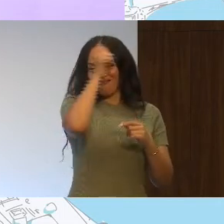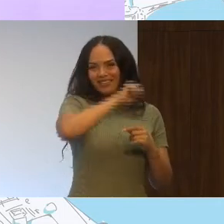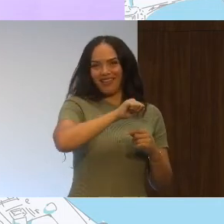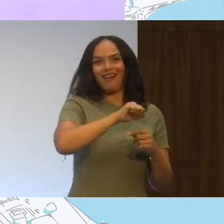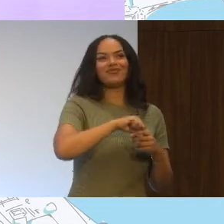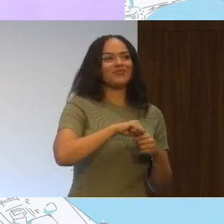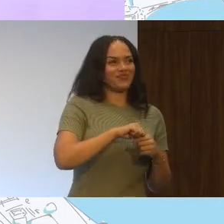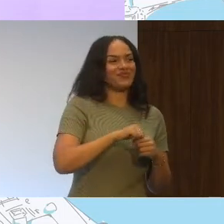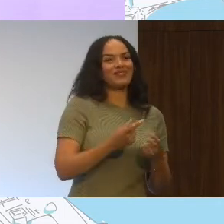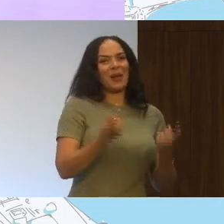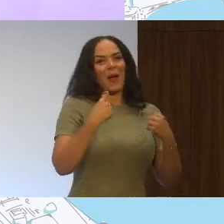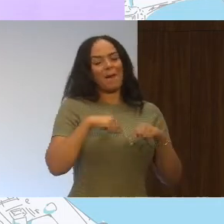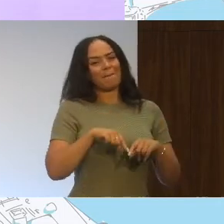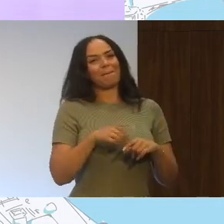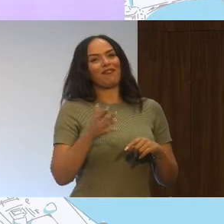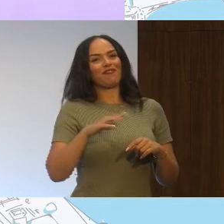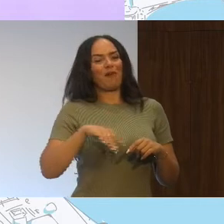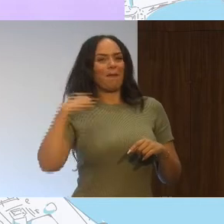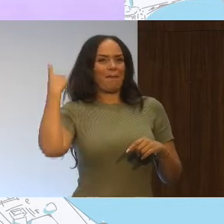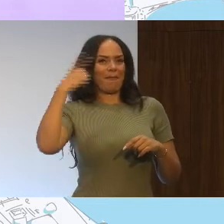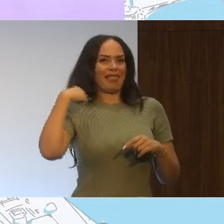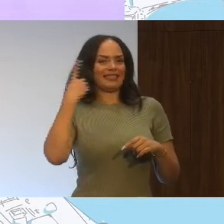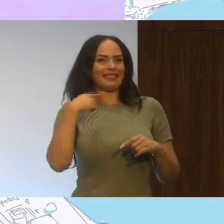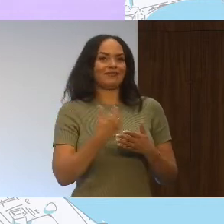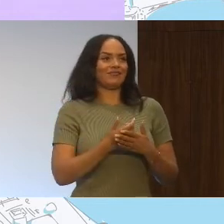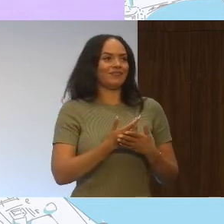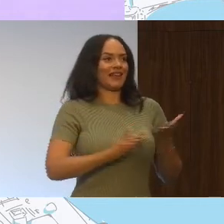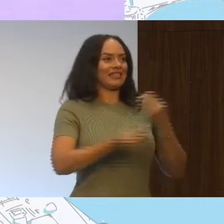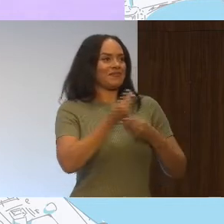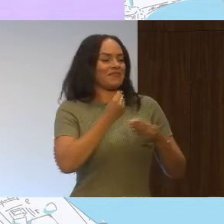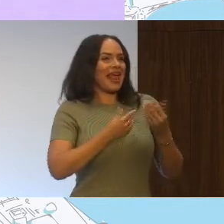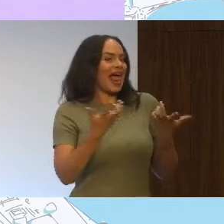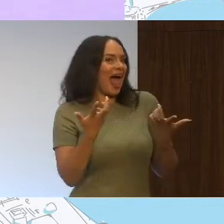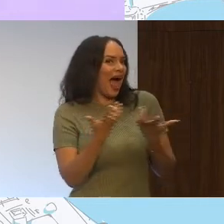and tell us a little bit about how he got into field? Professor Peter Goadsby